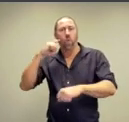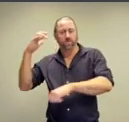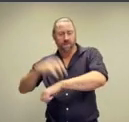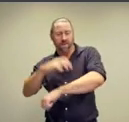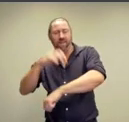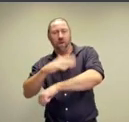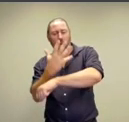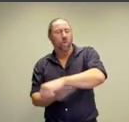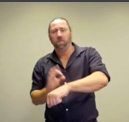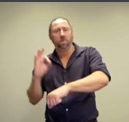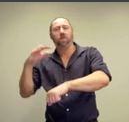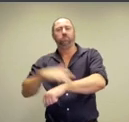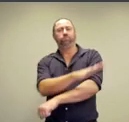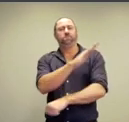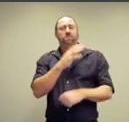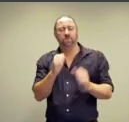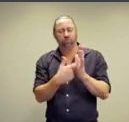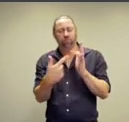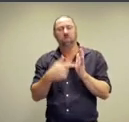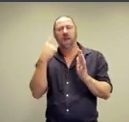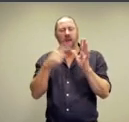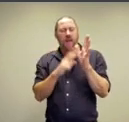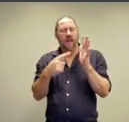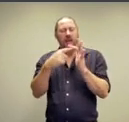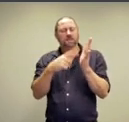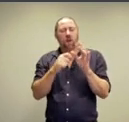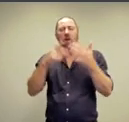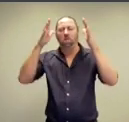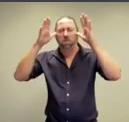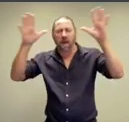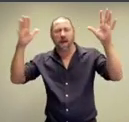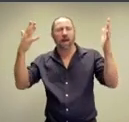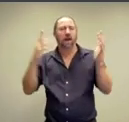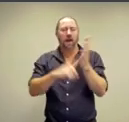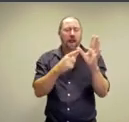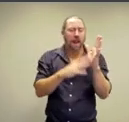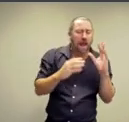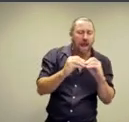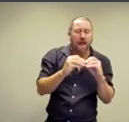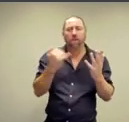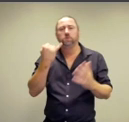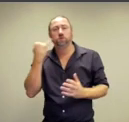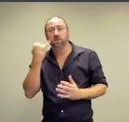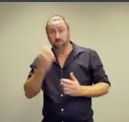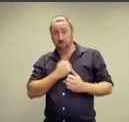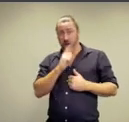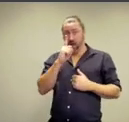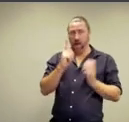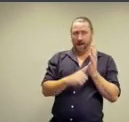and less decomposable. Traditionally antelope skin, buckskin, lambskin, sheepskin,